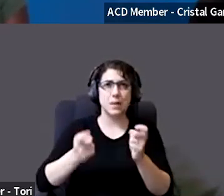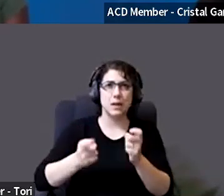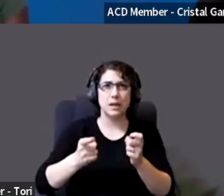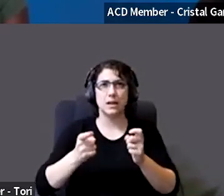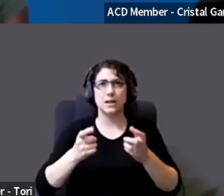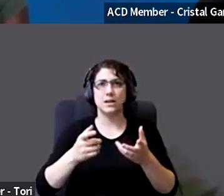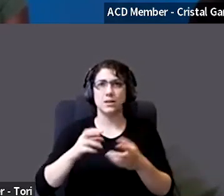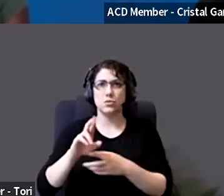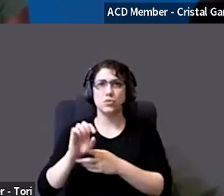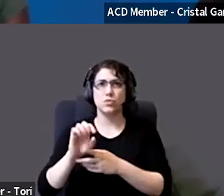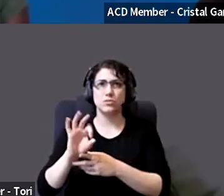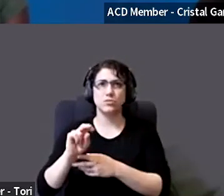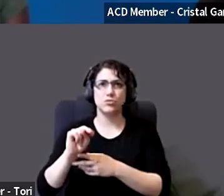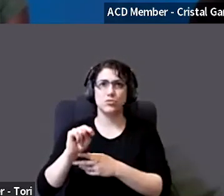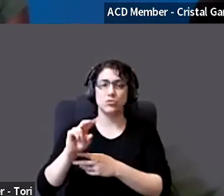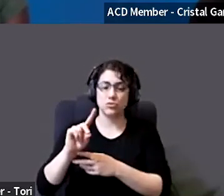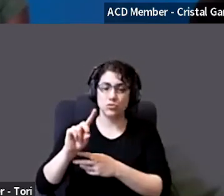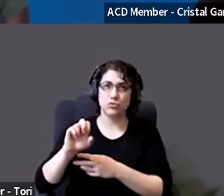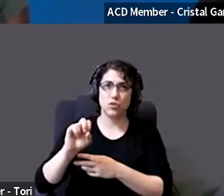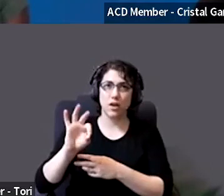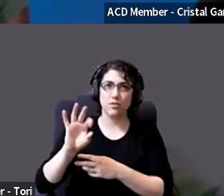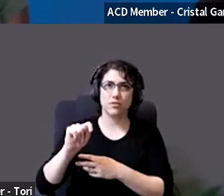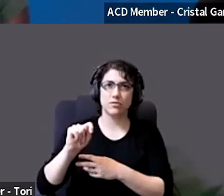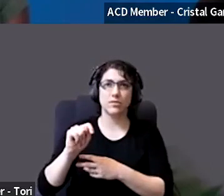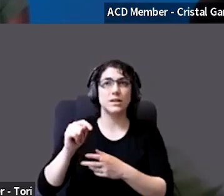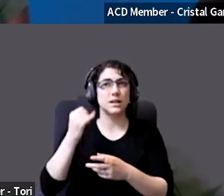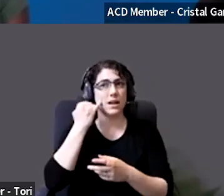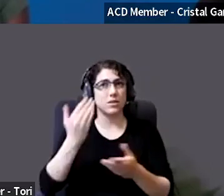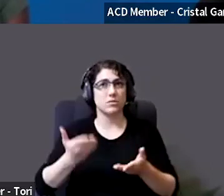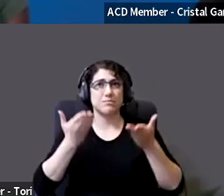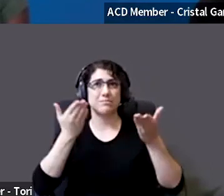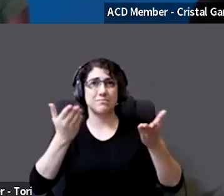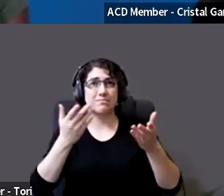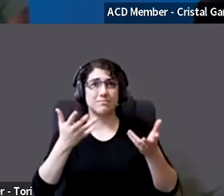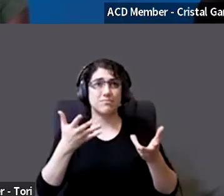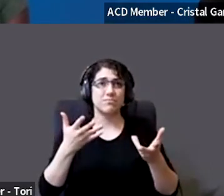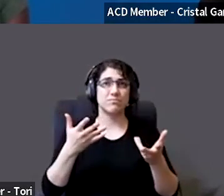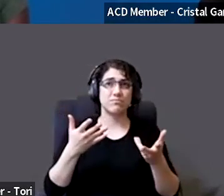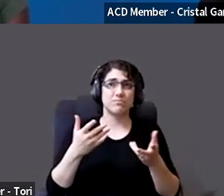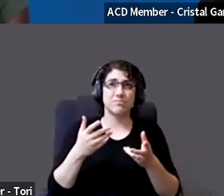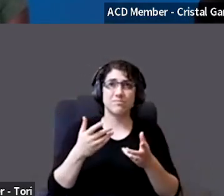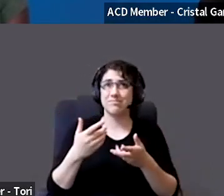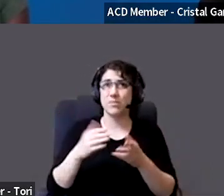that committee members would like to raise about the existing terms of reference. So opening it up for that discussion now; and Nirav.